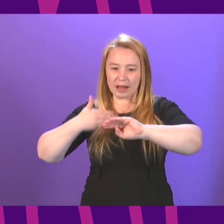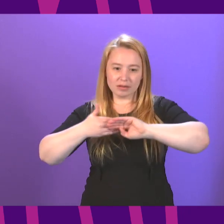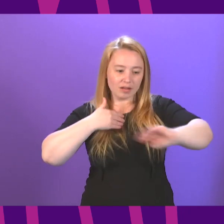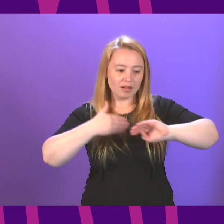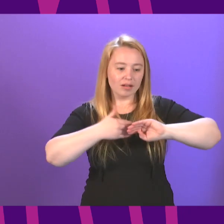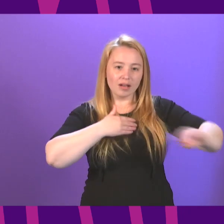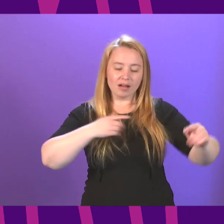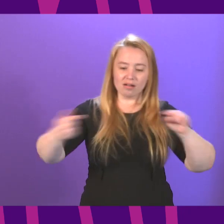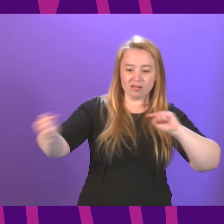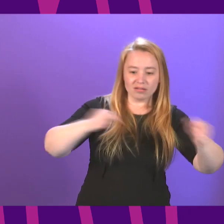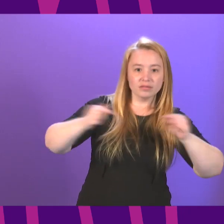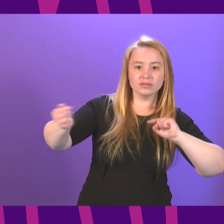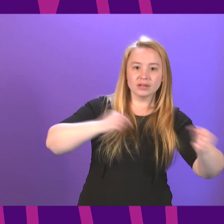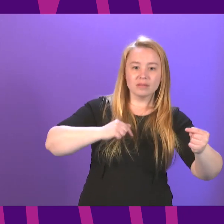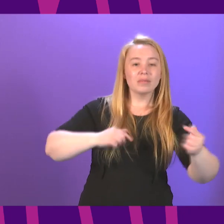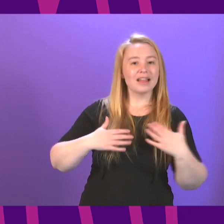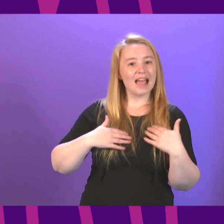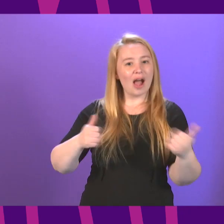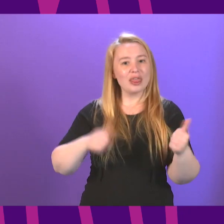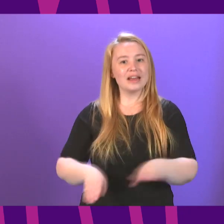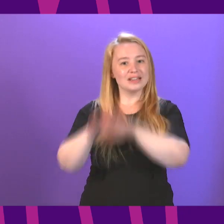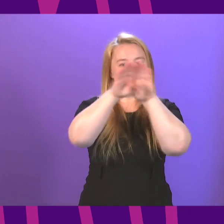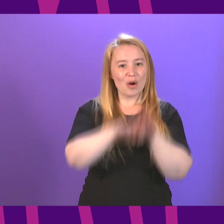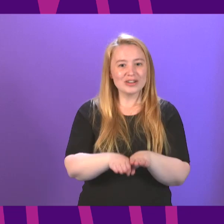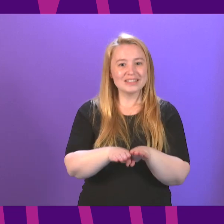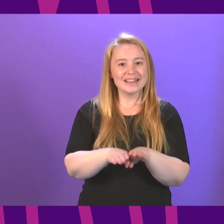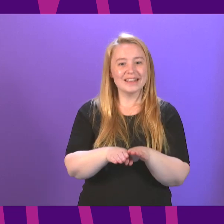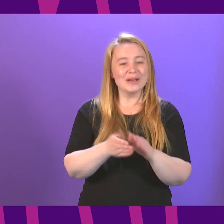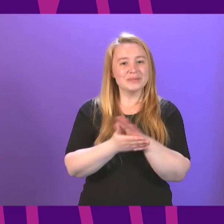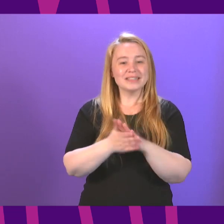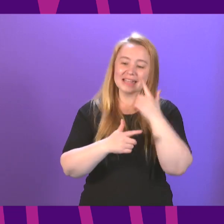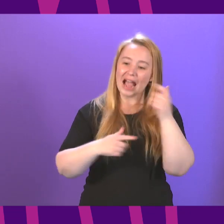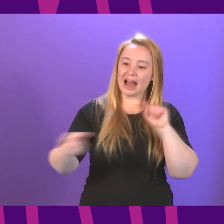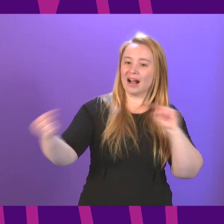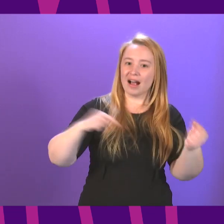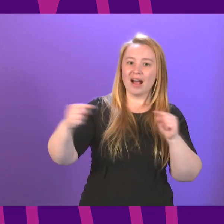those debates and differences of opinion without resorting to personal attacks. That